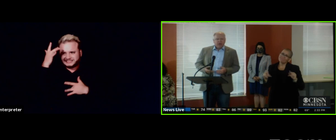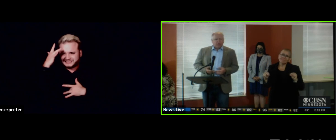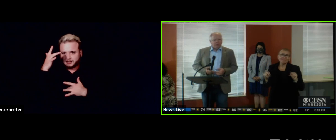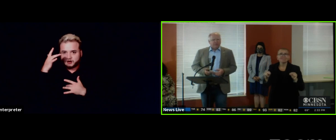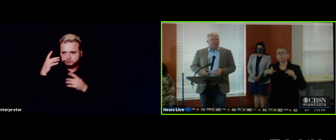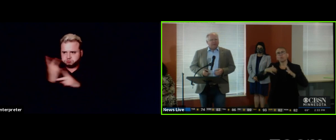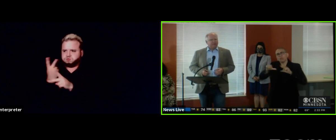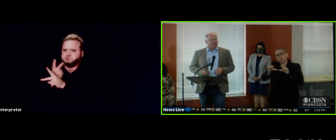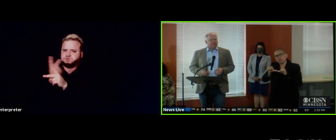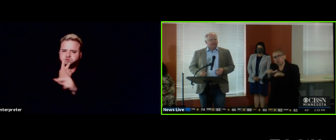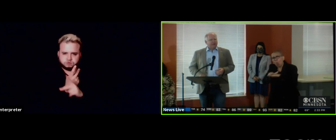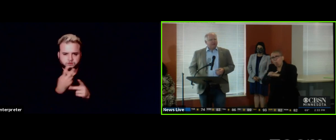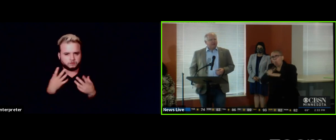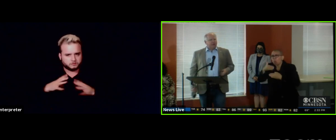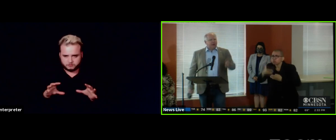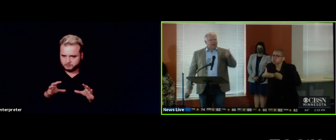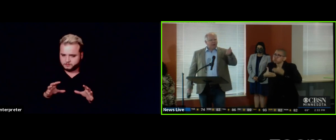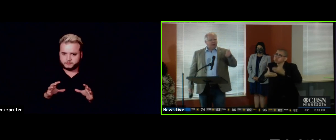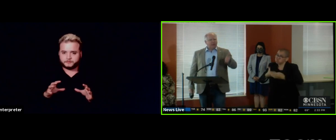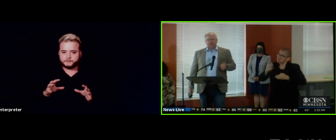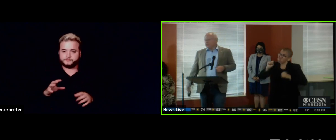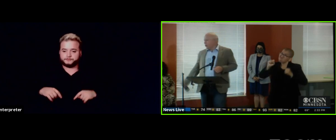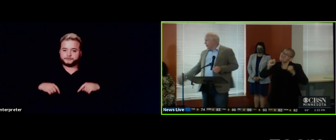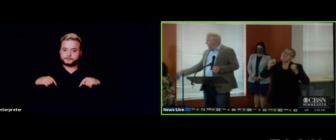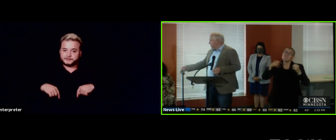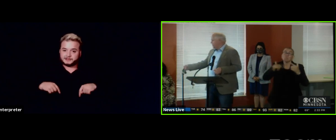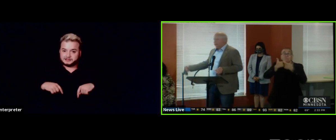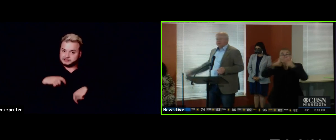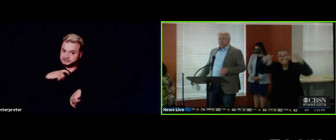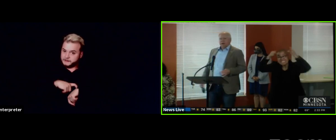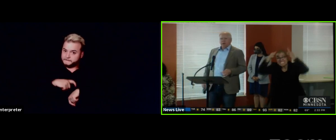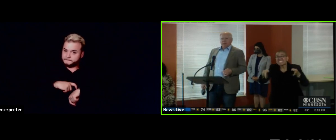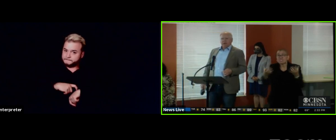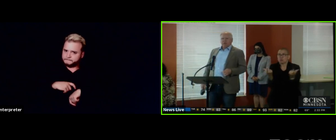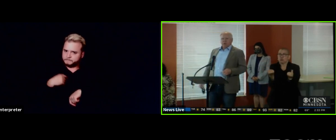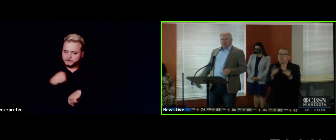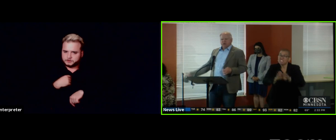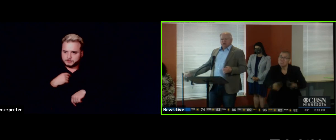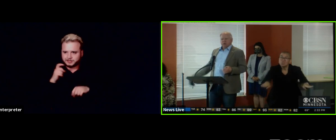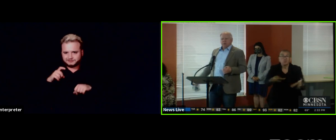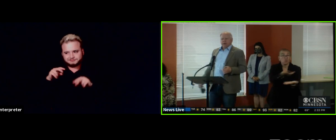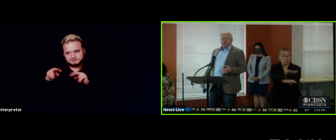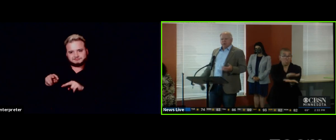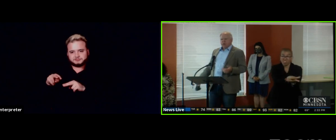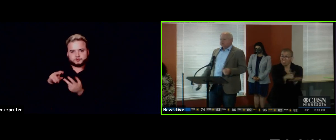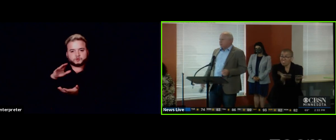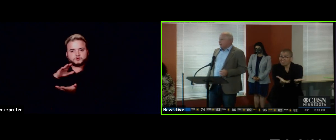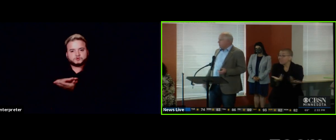when we've got big decisions about our children, about going back to school. Erica talked about this about going back to work. She’s ready to go back to work once go back to work but